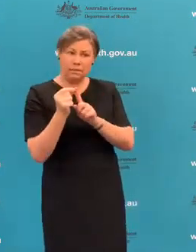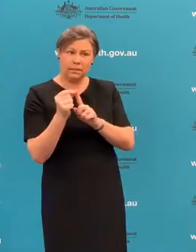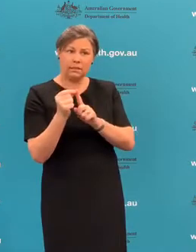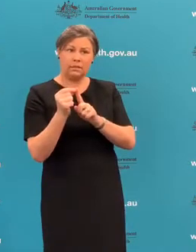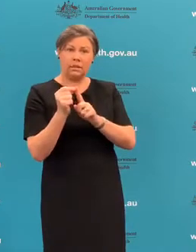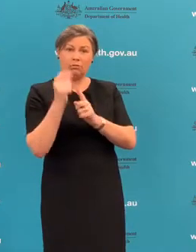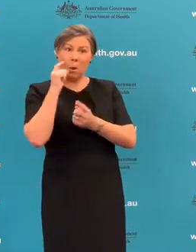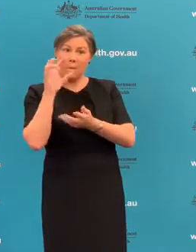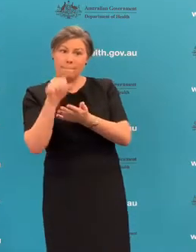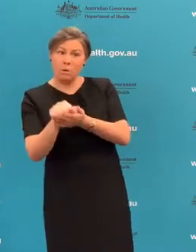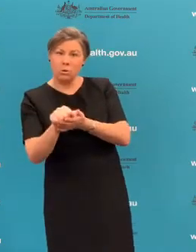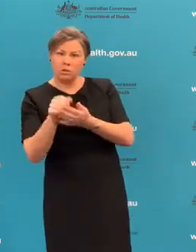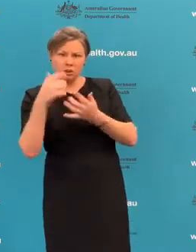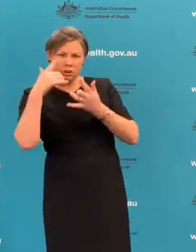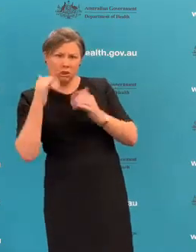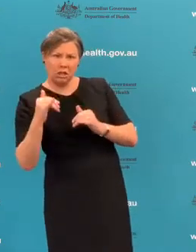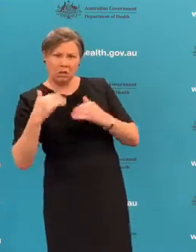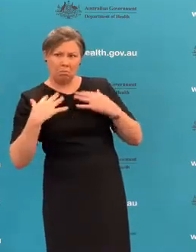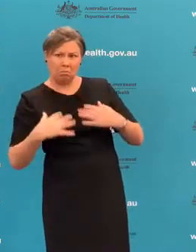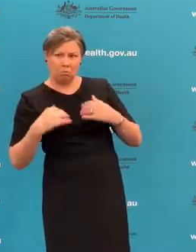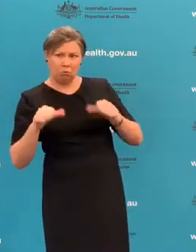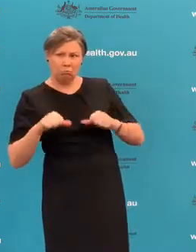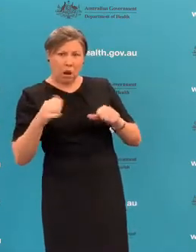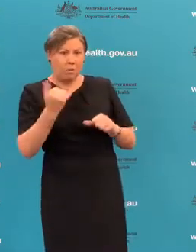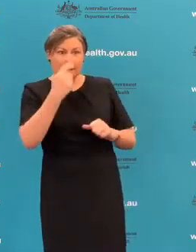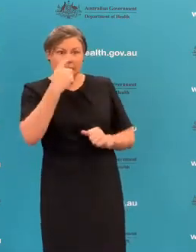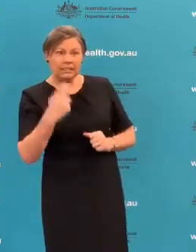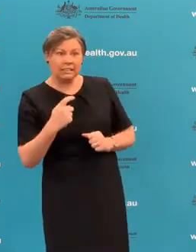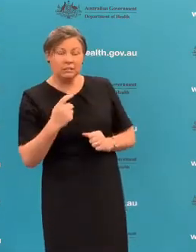either that it is not something serious or that further investigation